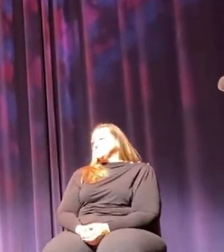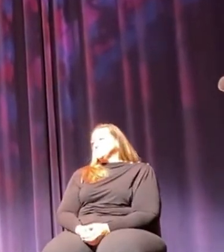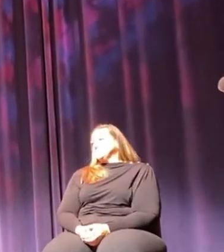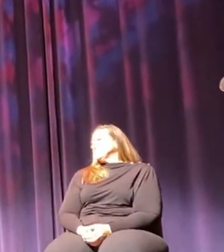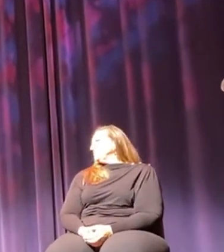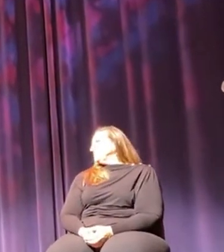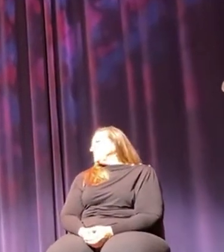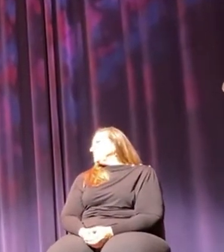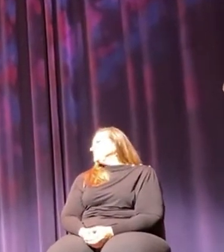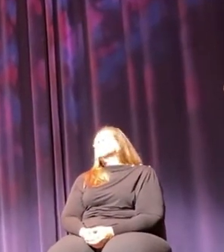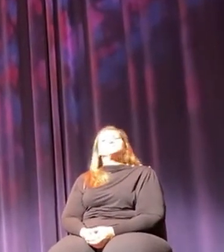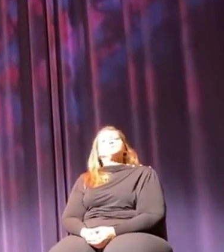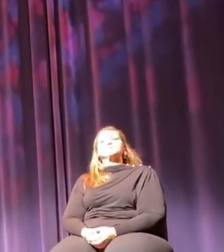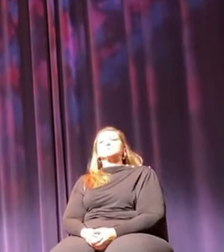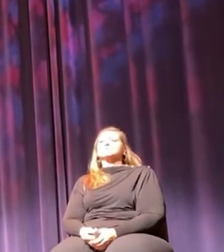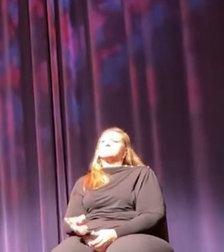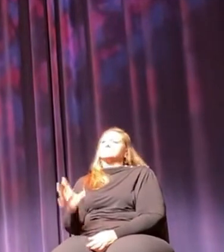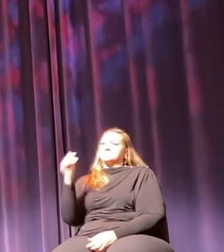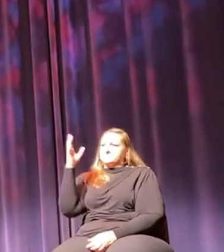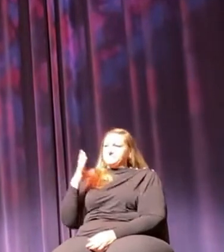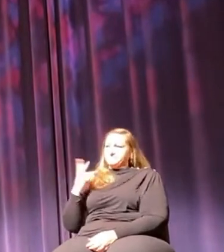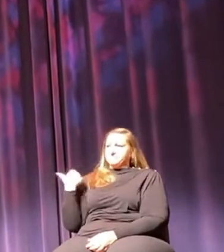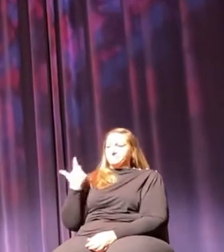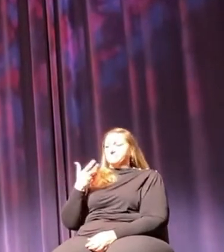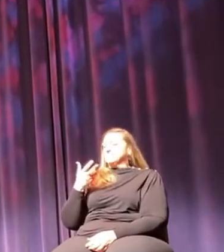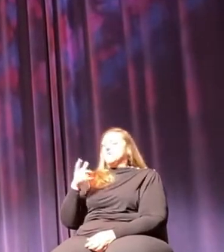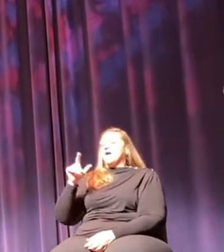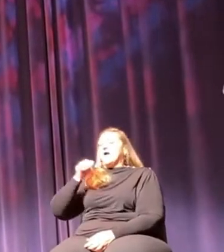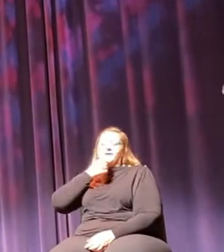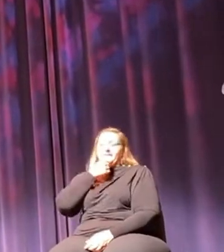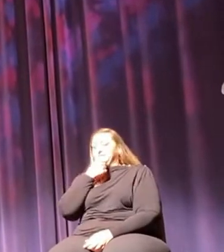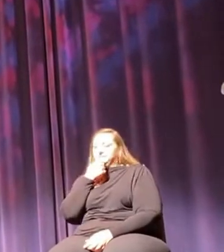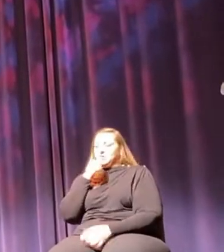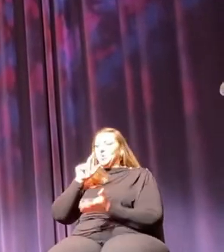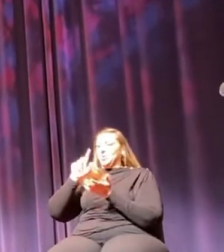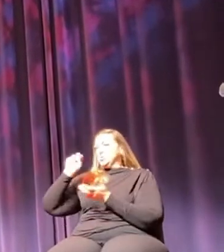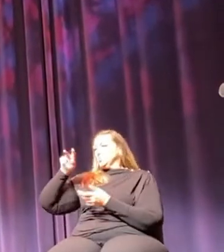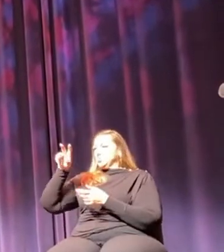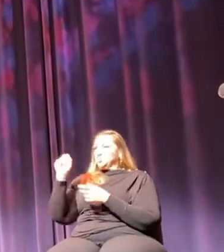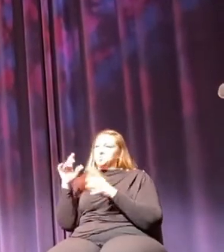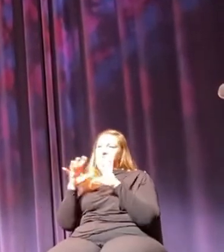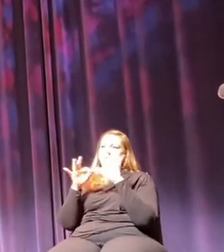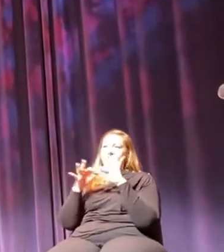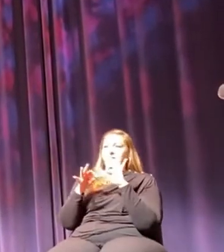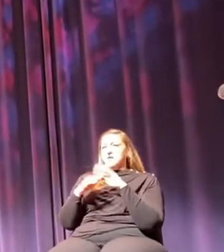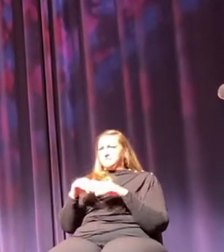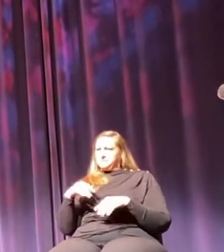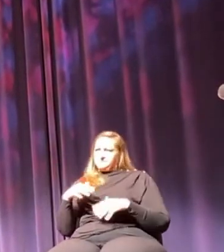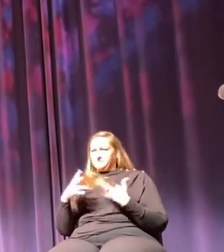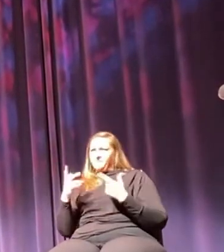News anchors call me stoic. My expression: a learned mask, solitude, sanctuary not for taking.